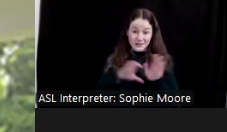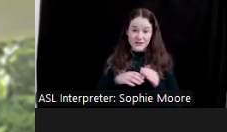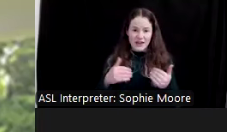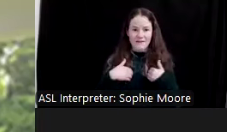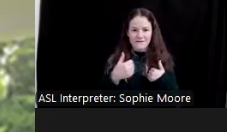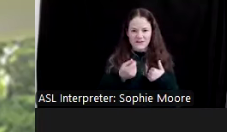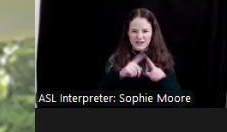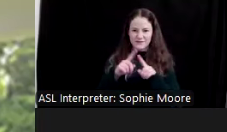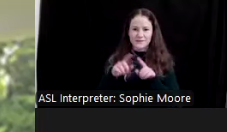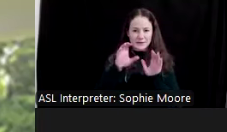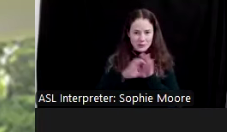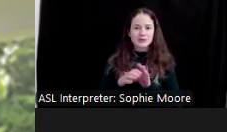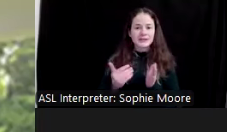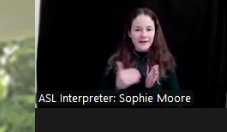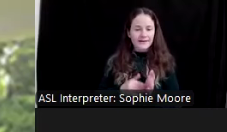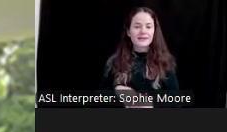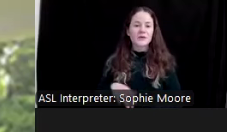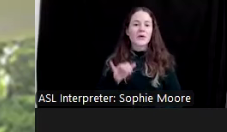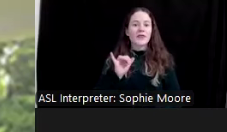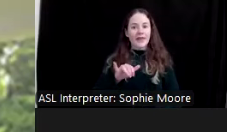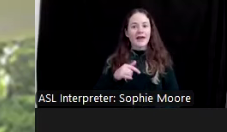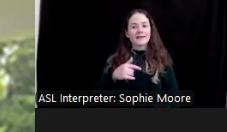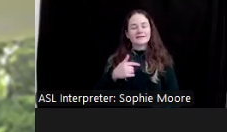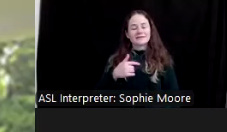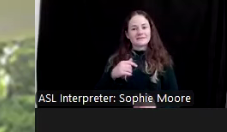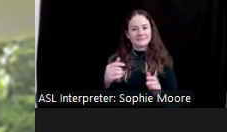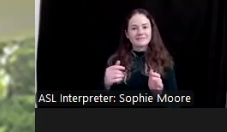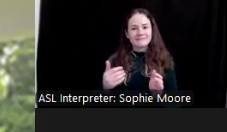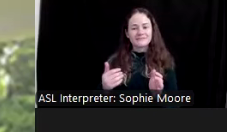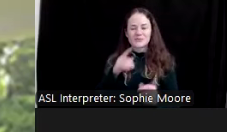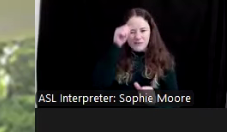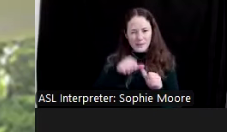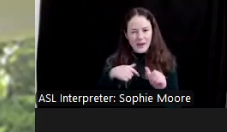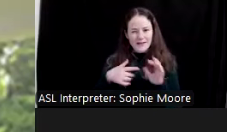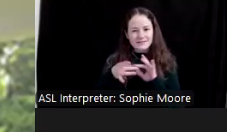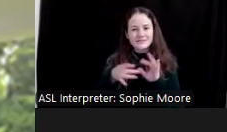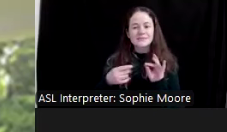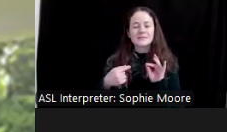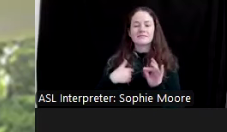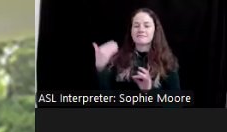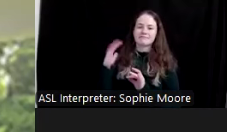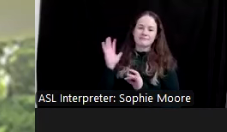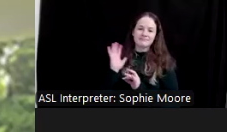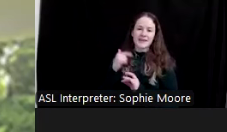kind of circle back to being that 18-year-old who is trying to figure out what she wanted to do with her life. This on the left is my 18-year-old. He